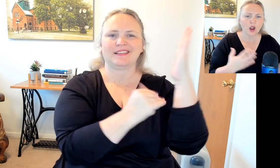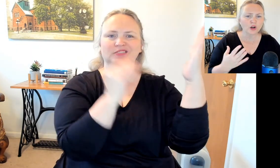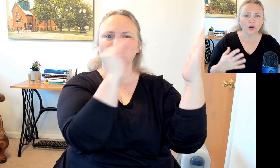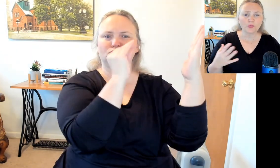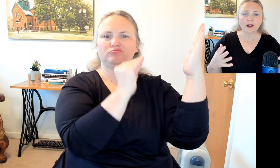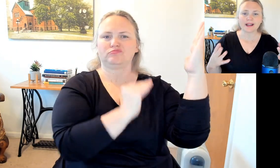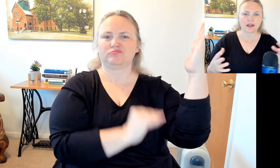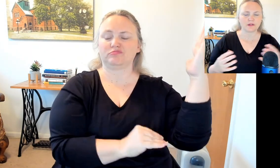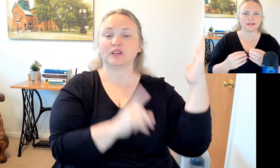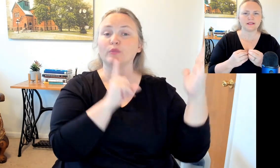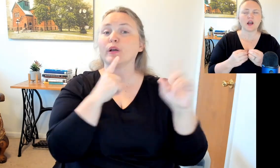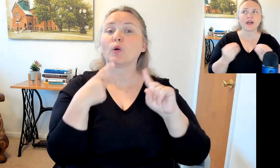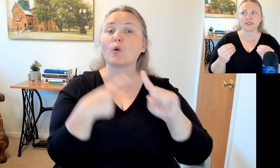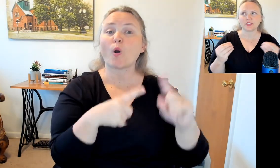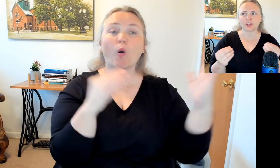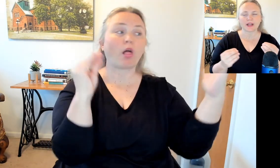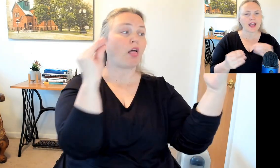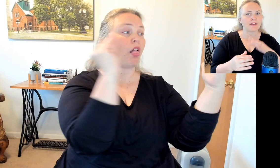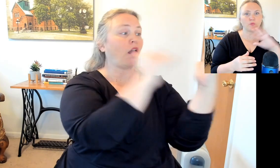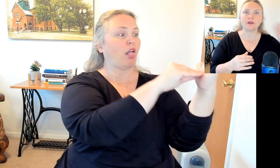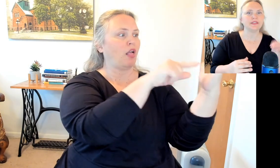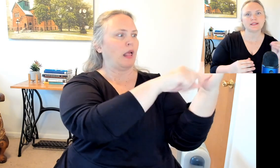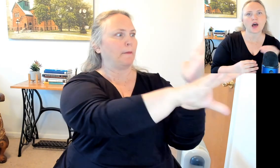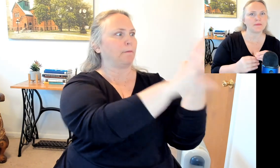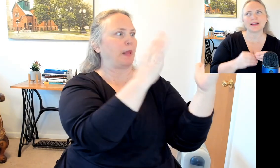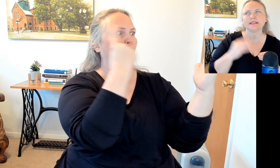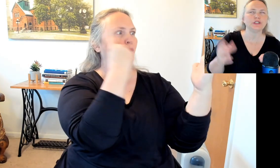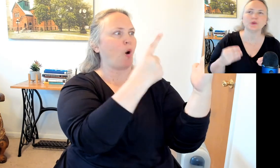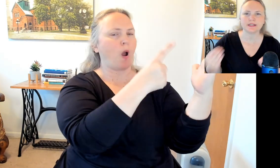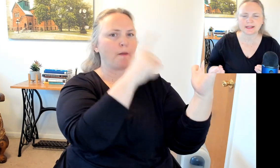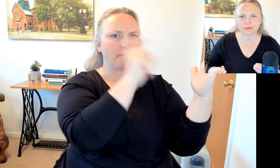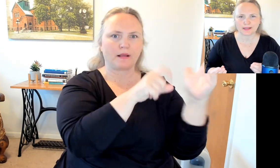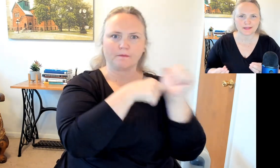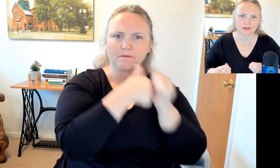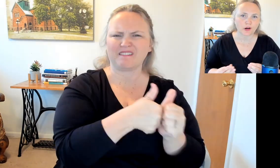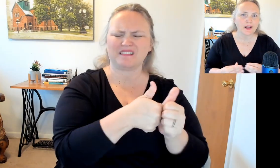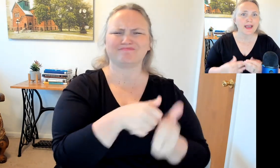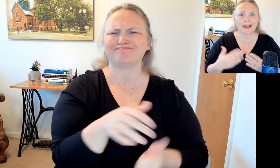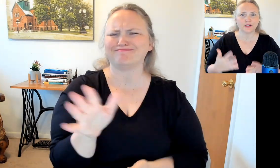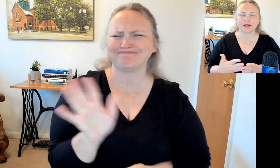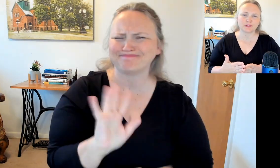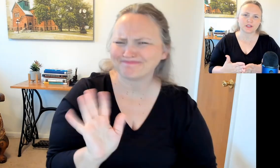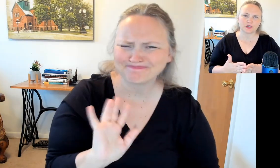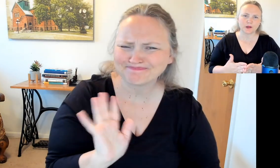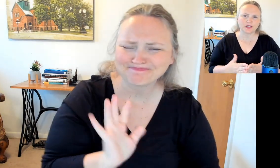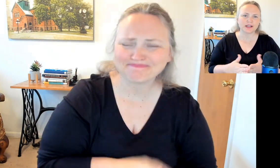Our goal right now is not that you're going to have one of these automatically chosen as a place to start in your next research project.